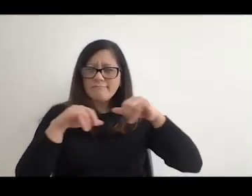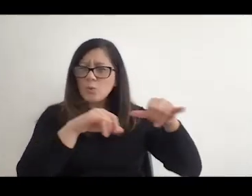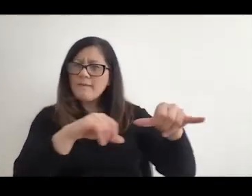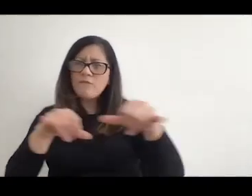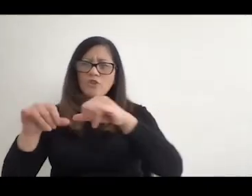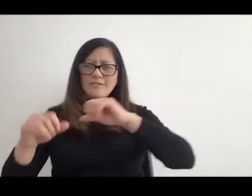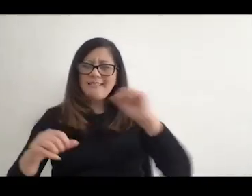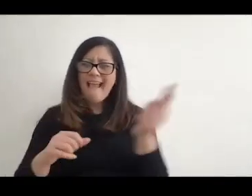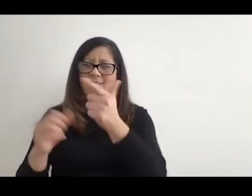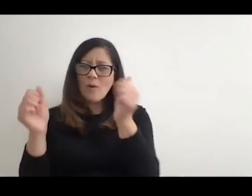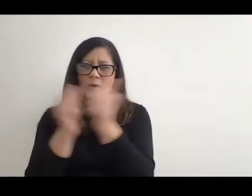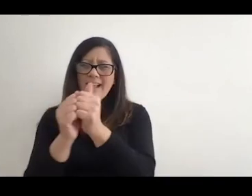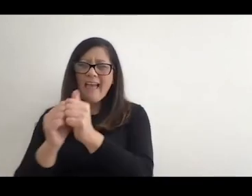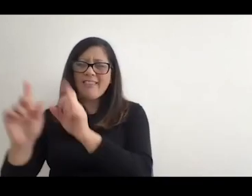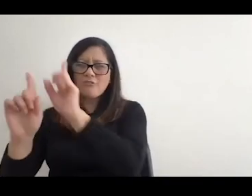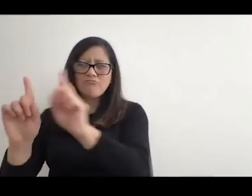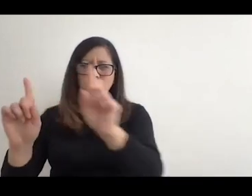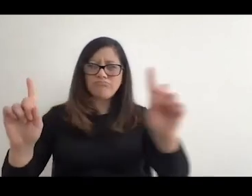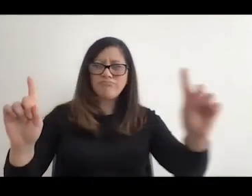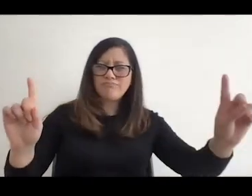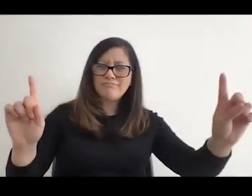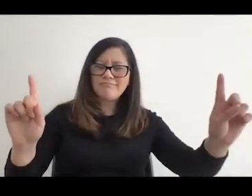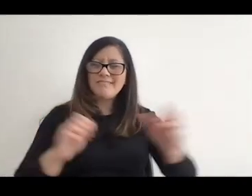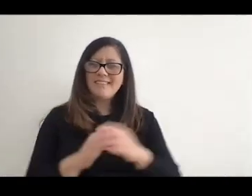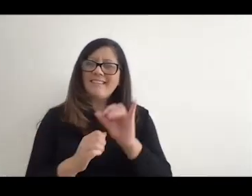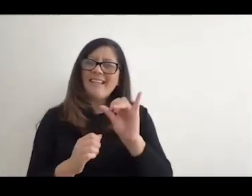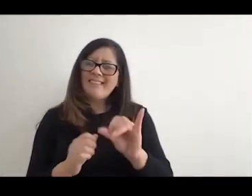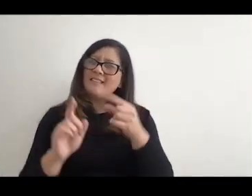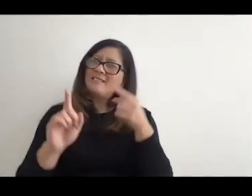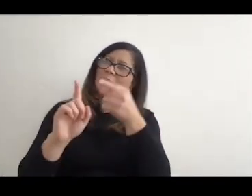that's the place I think we need to go.